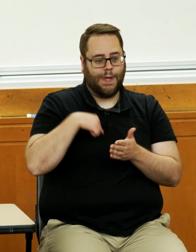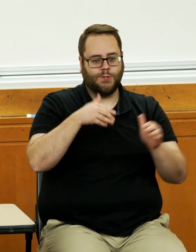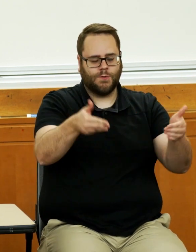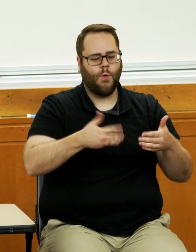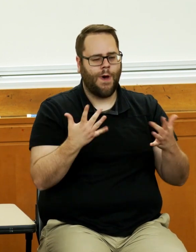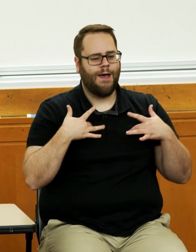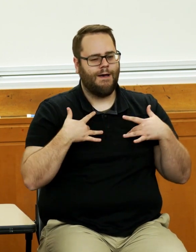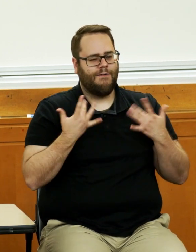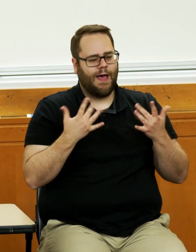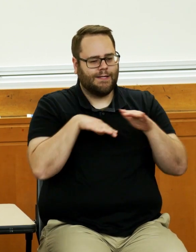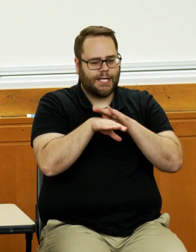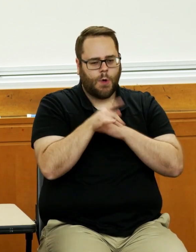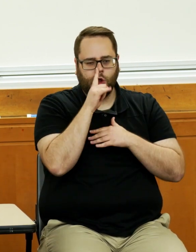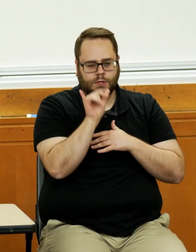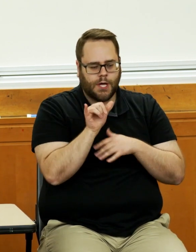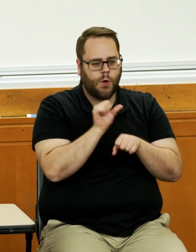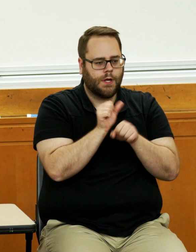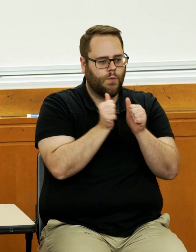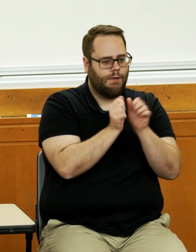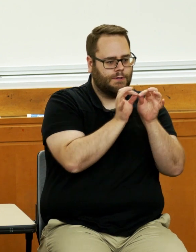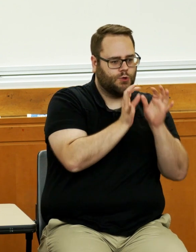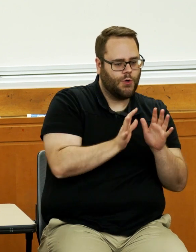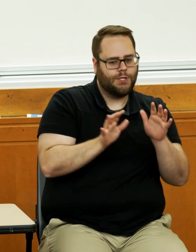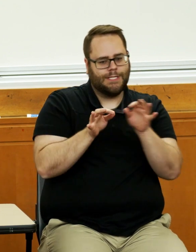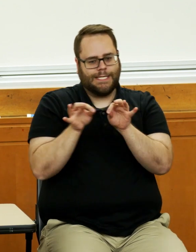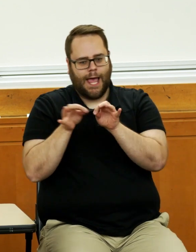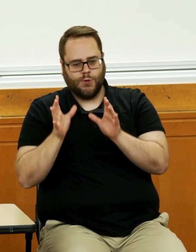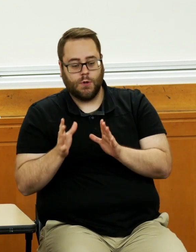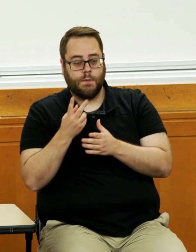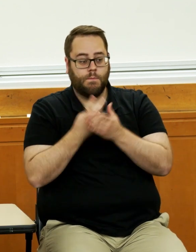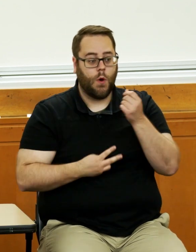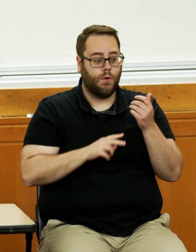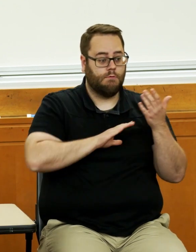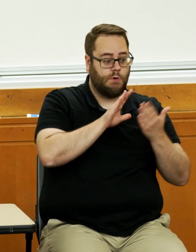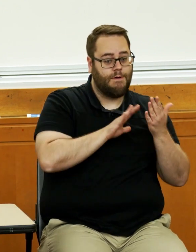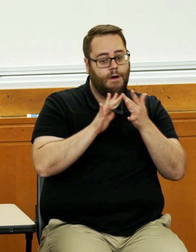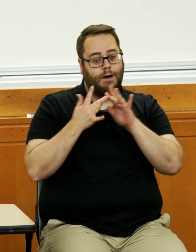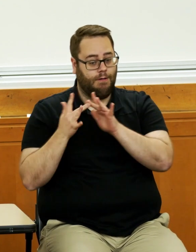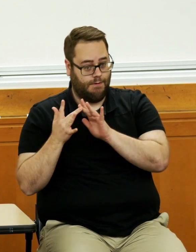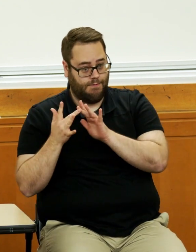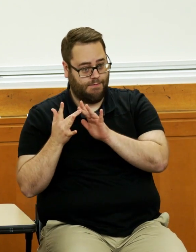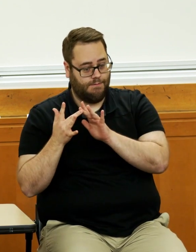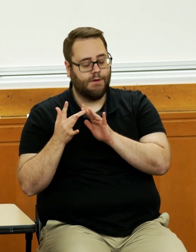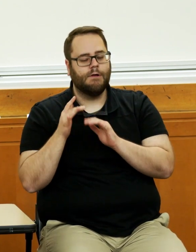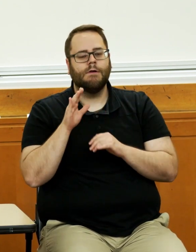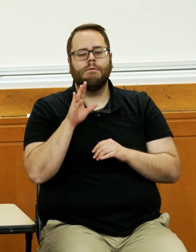with captioners and sign language interpreters, both in person and online. Yet, I could not get